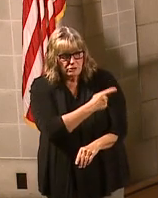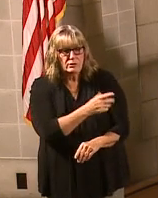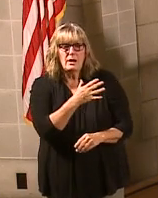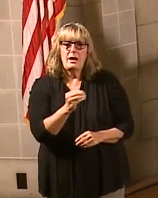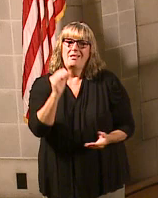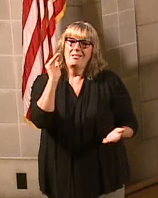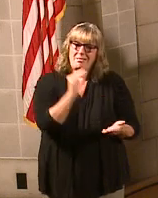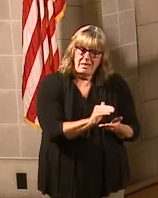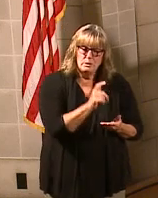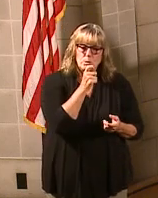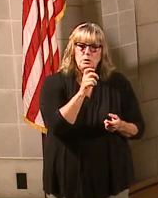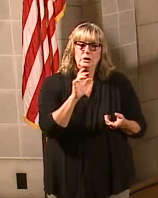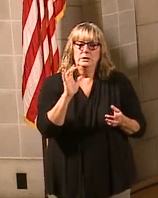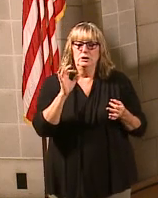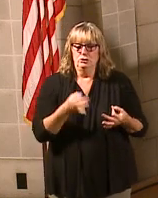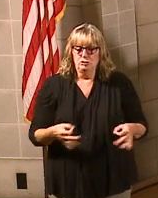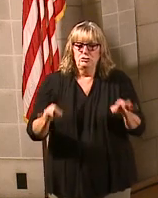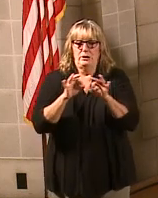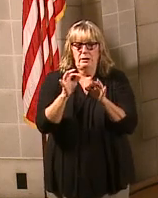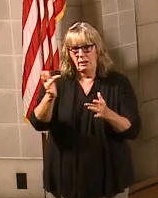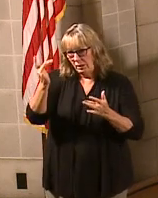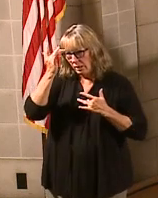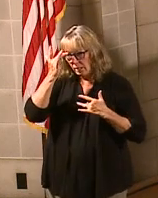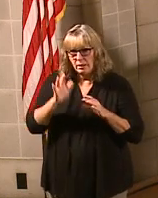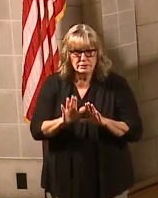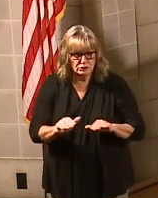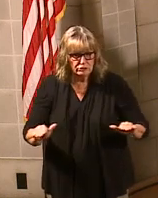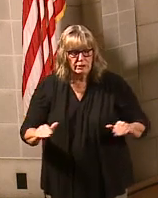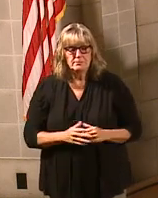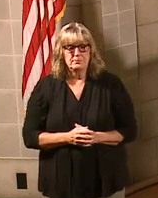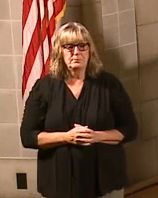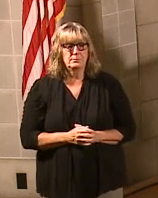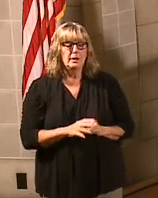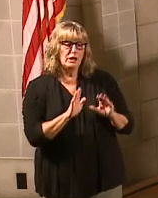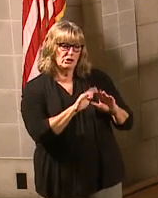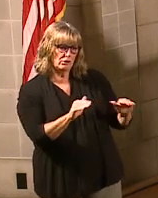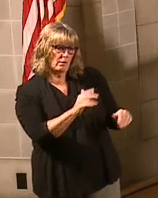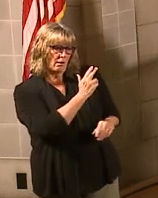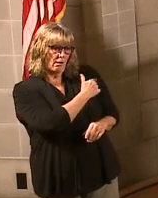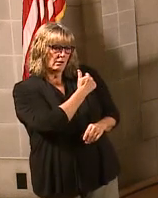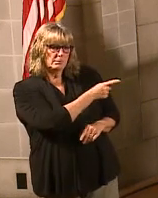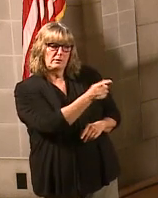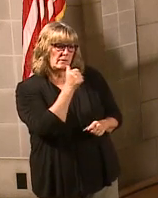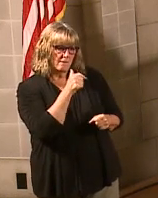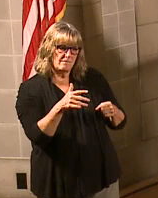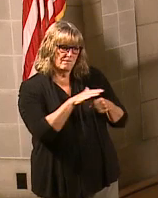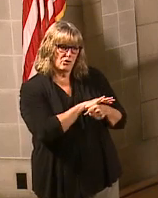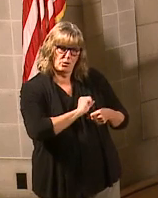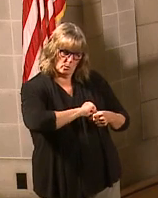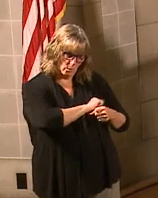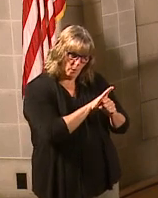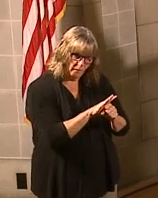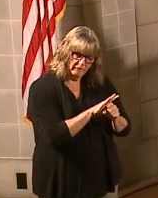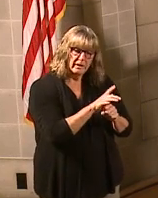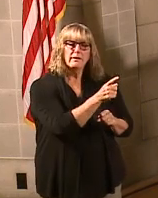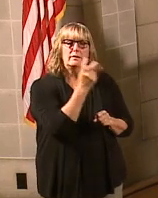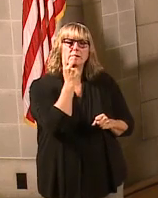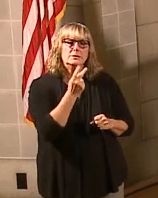HOSPITALS THAT CAN TAKE PEDIATRIC PATIENTS AND EVEN LESS